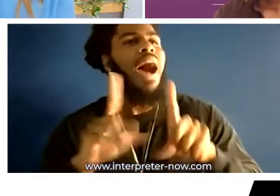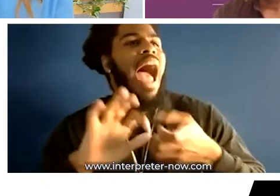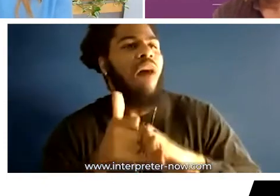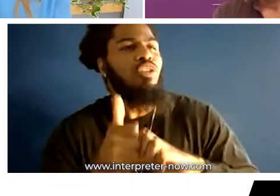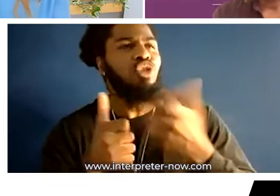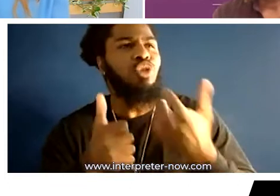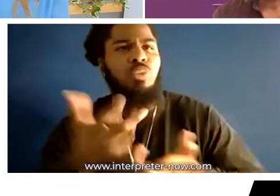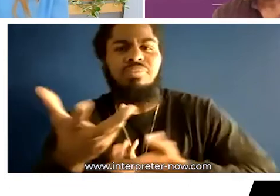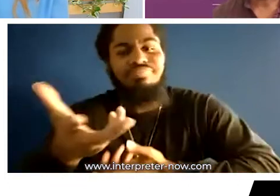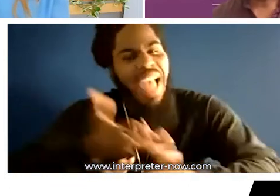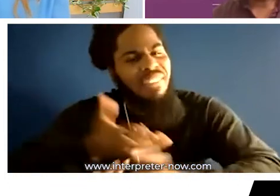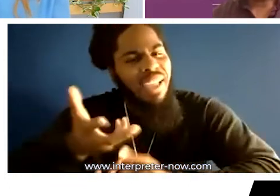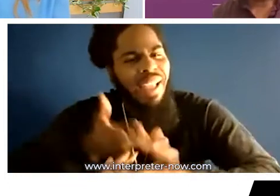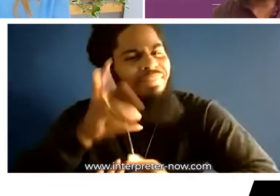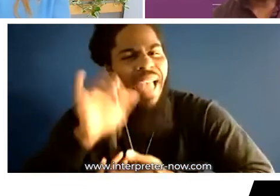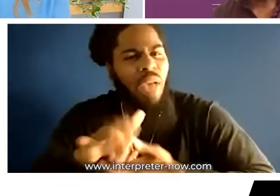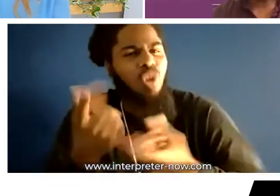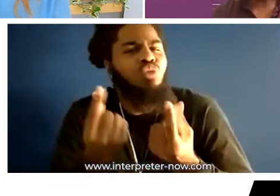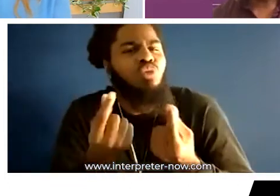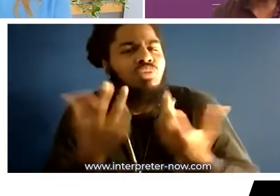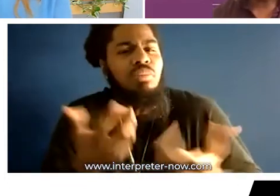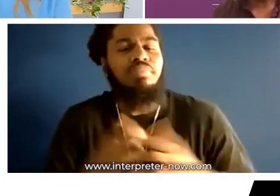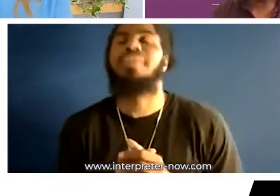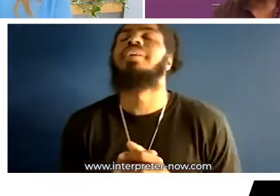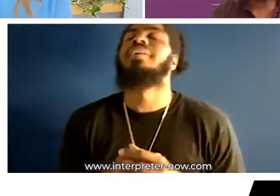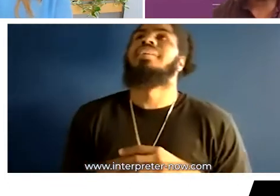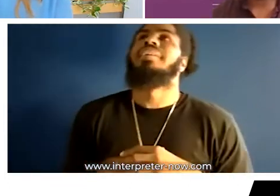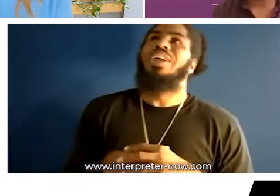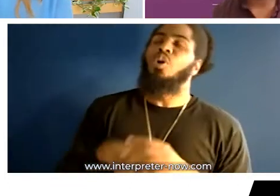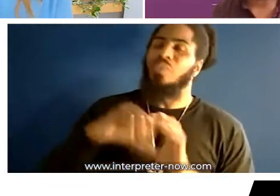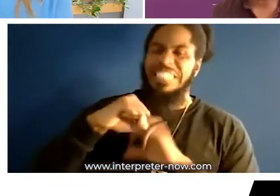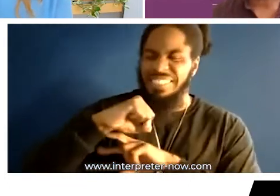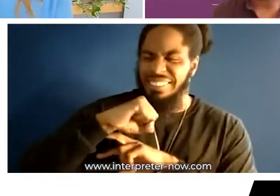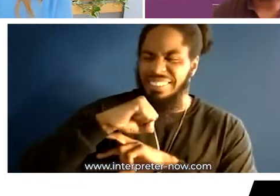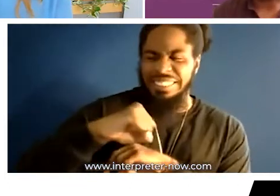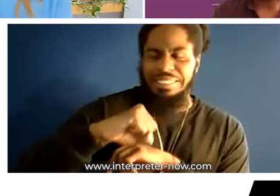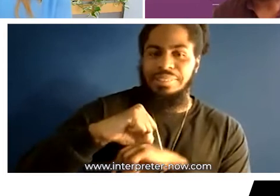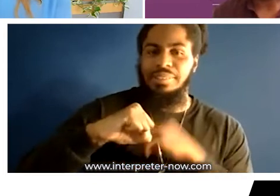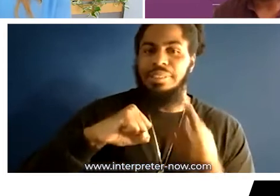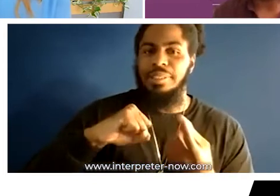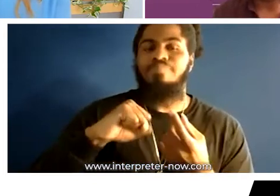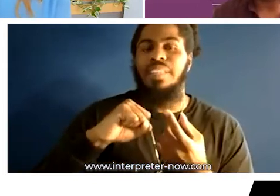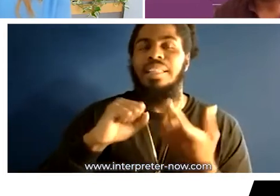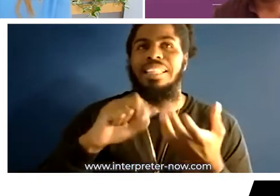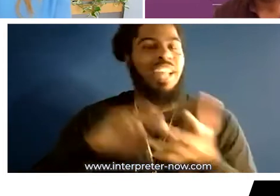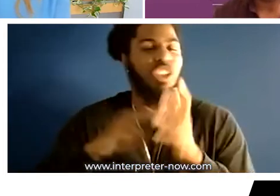I often share, Melinda, that resistance is a lack of clarity in most instances.